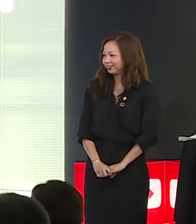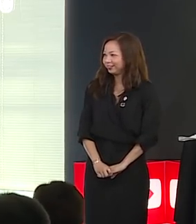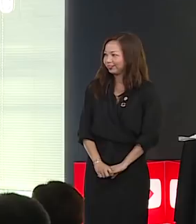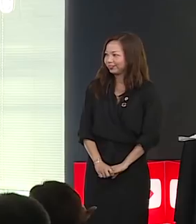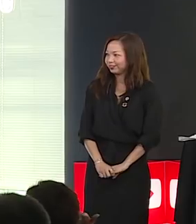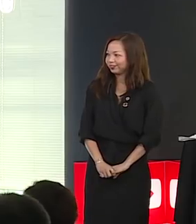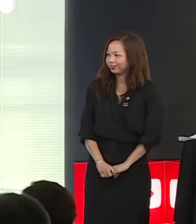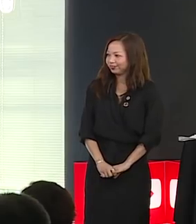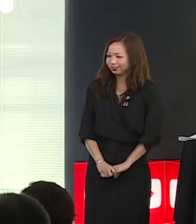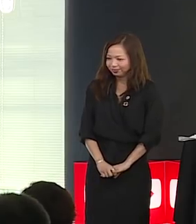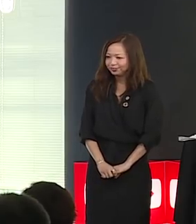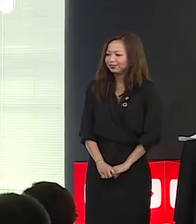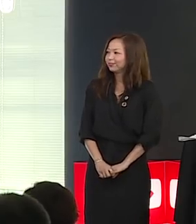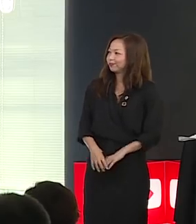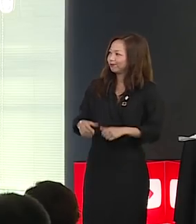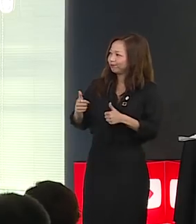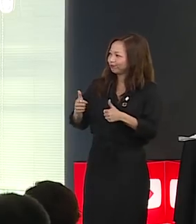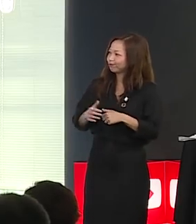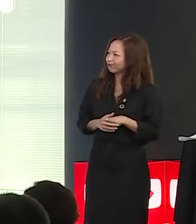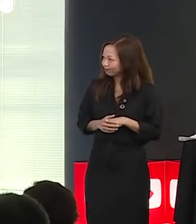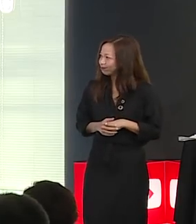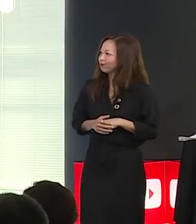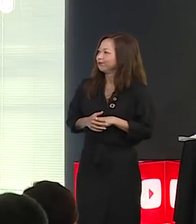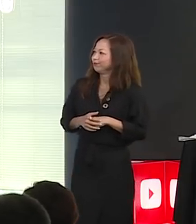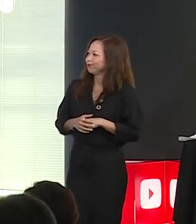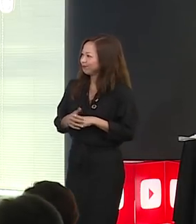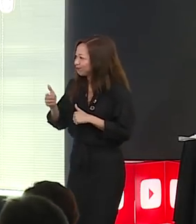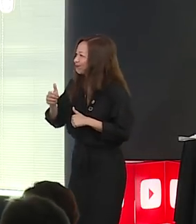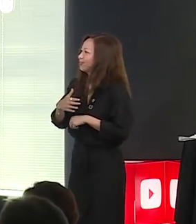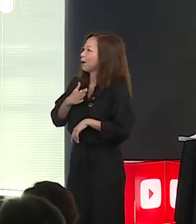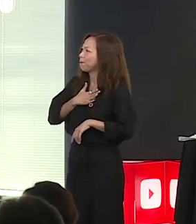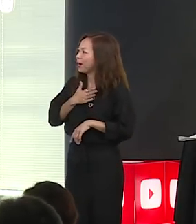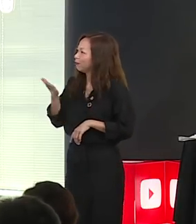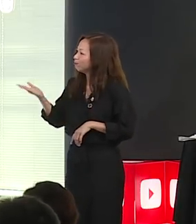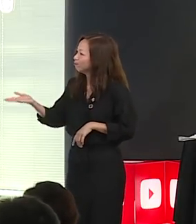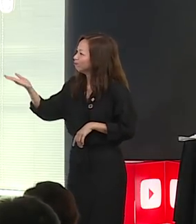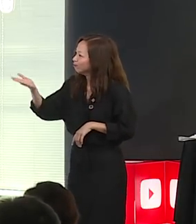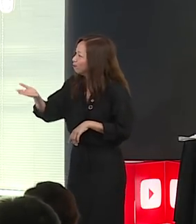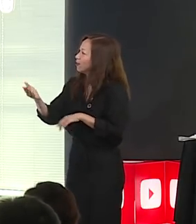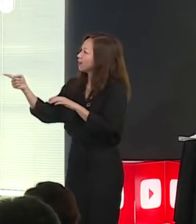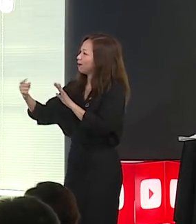Next we have Maldives, Mr. Ibrahim Novae, welcome.